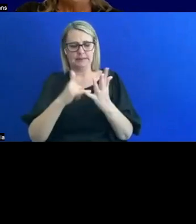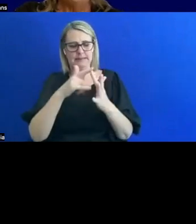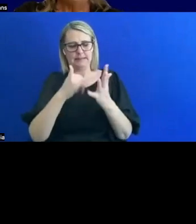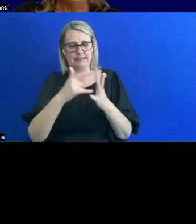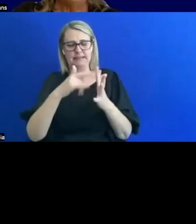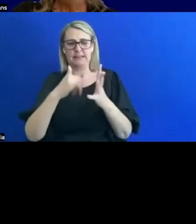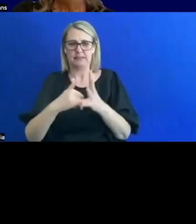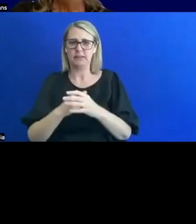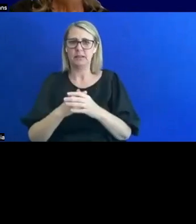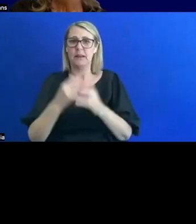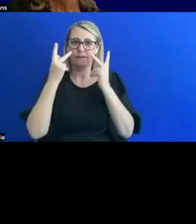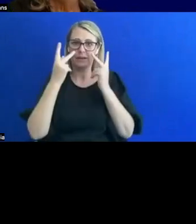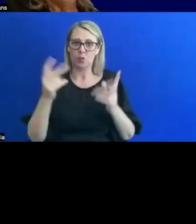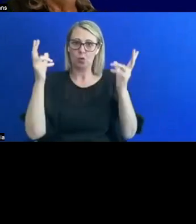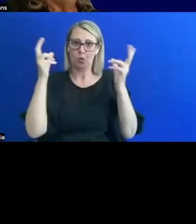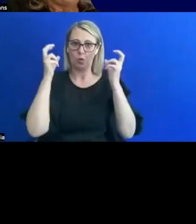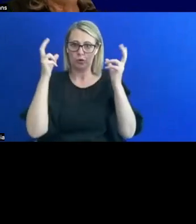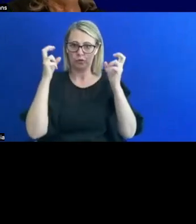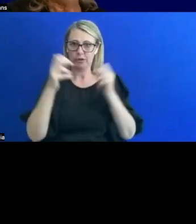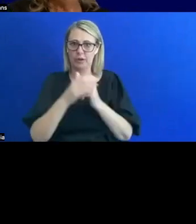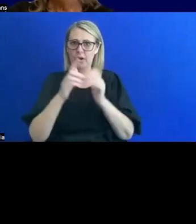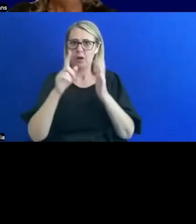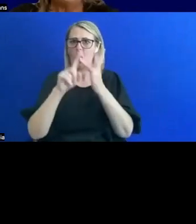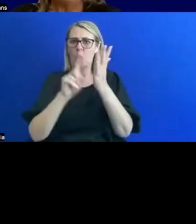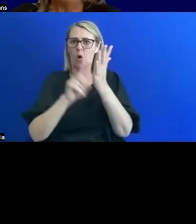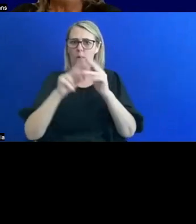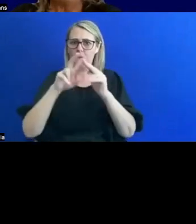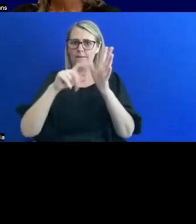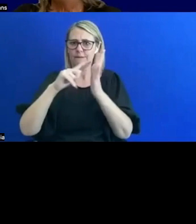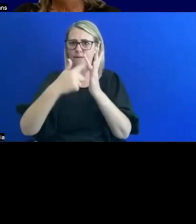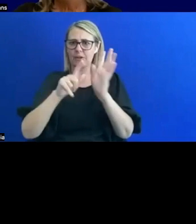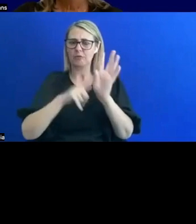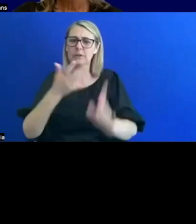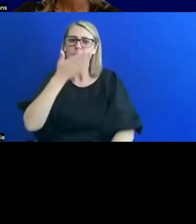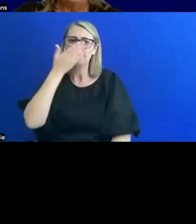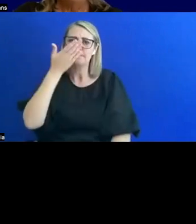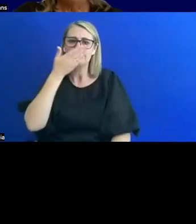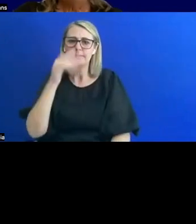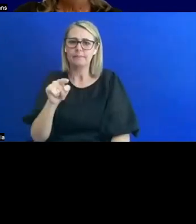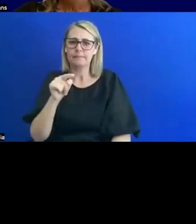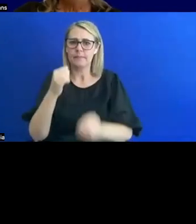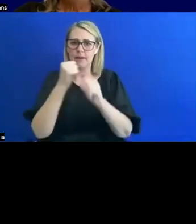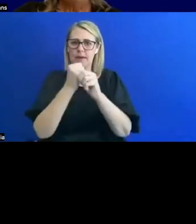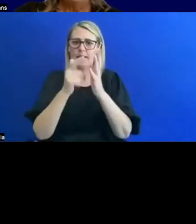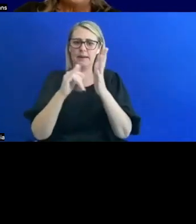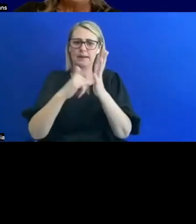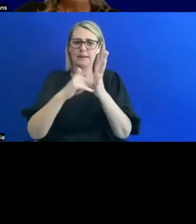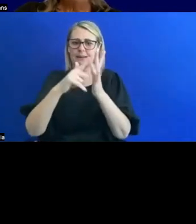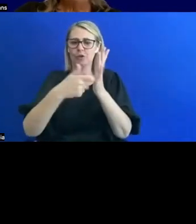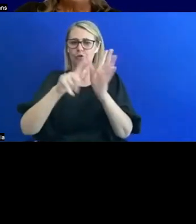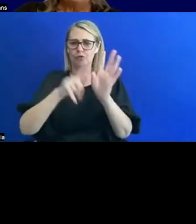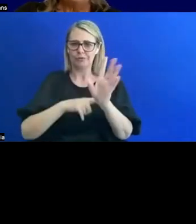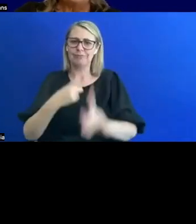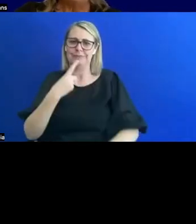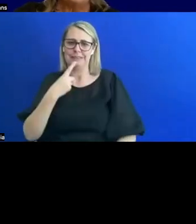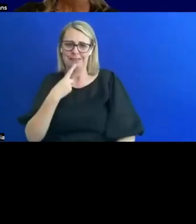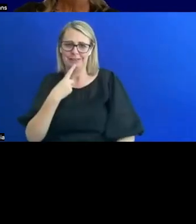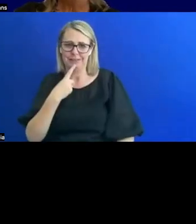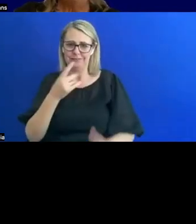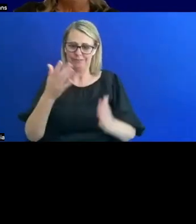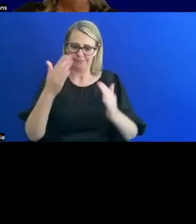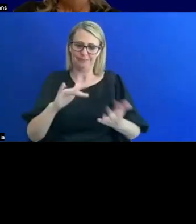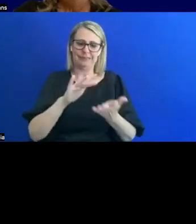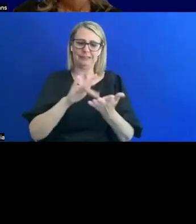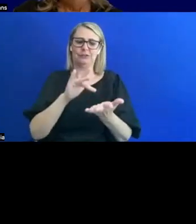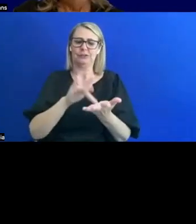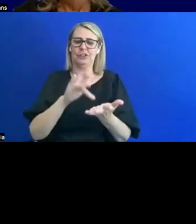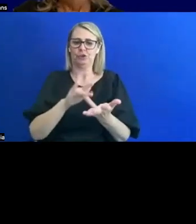auditory, olfactory, which is our smell, gustatory, which is taste, and tactile.